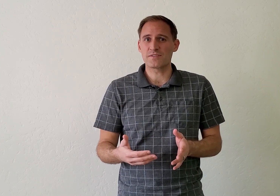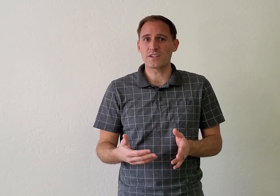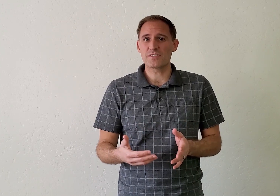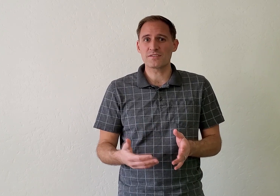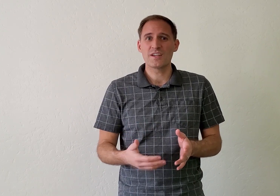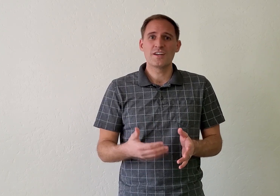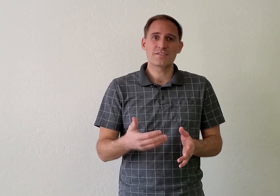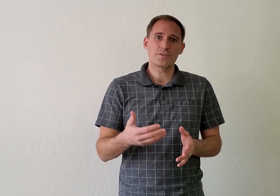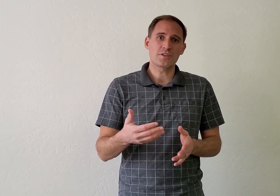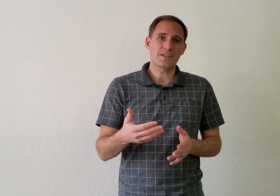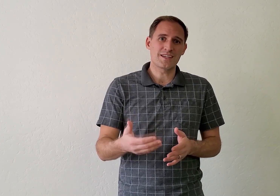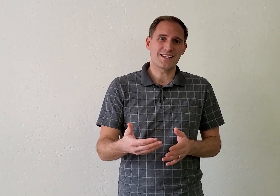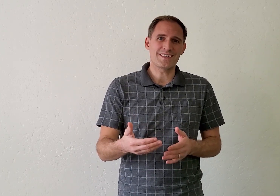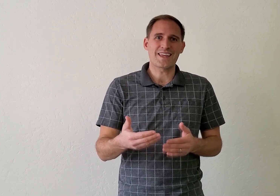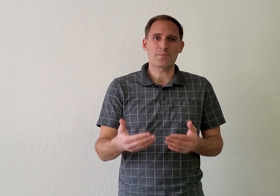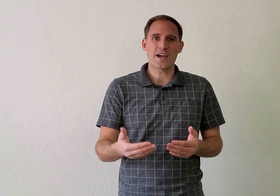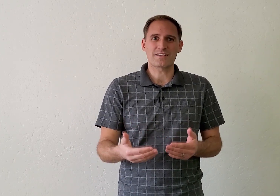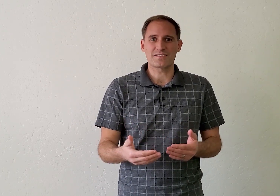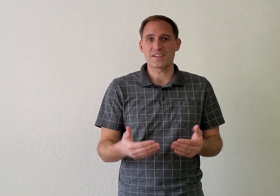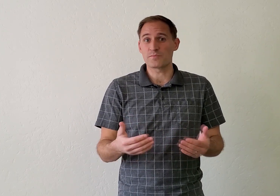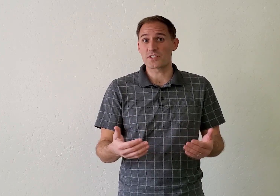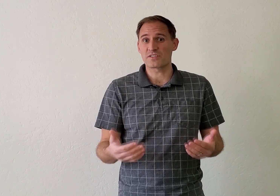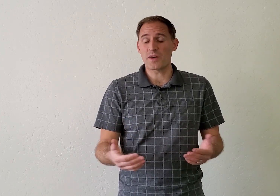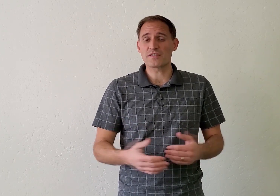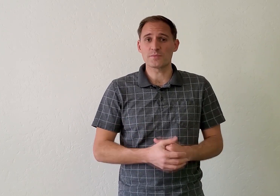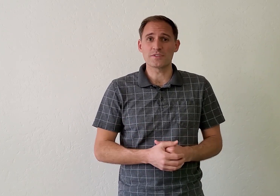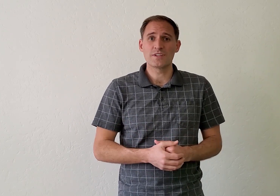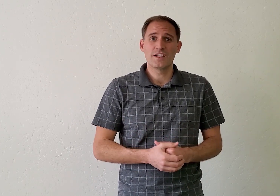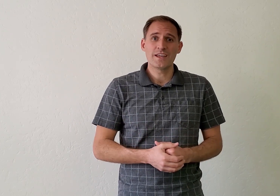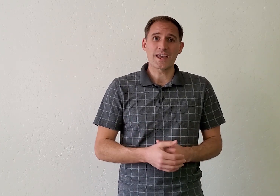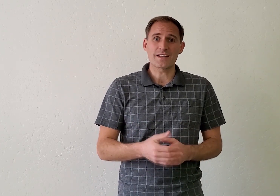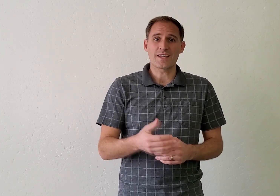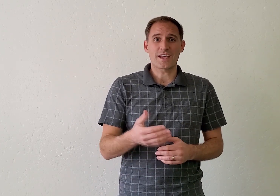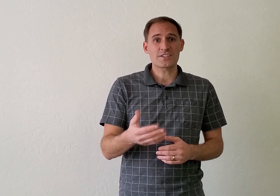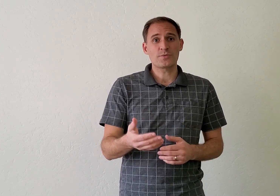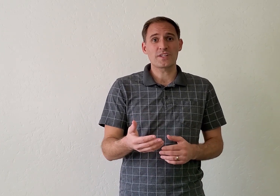videos, so you can get in that practice as much as possible and I actually want